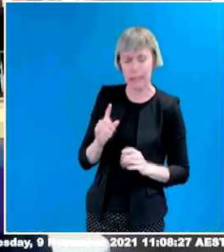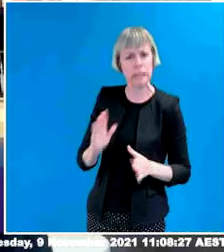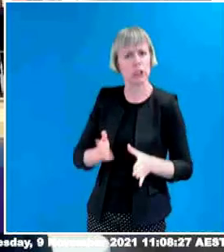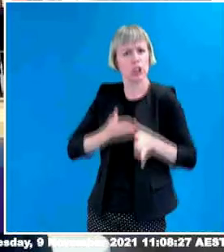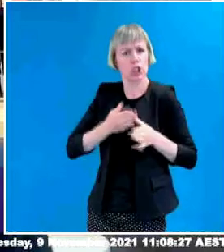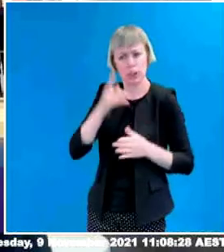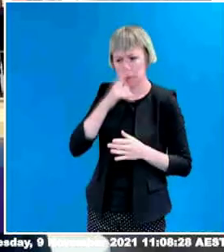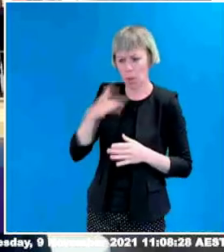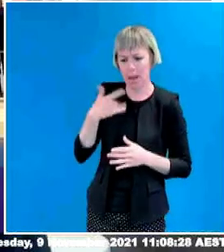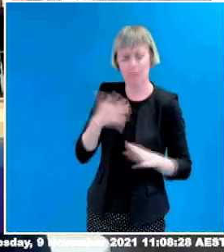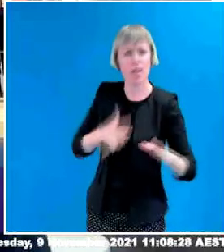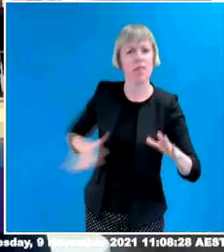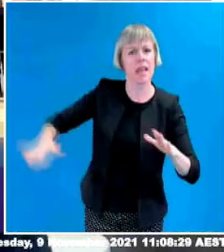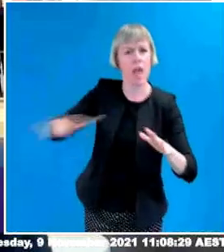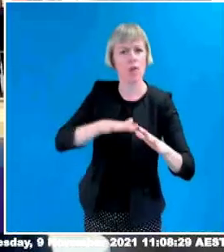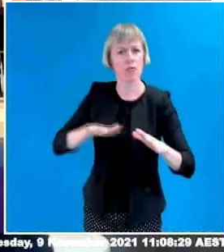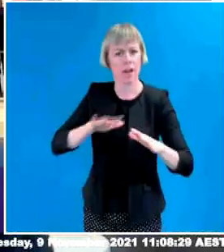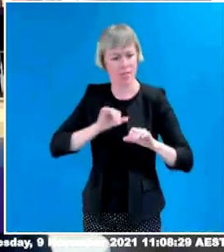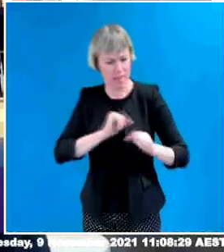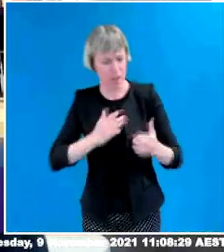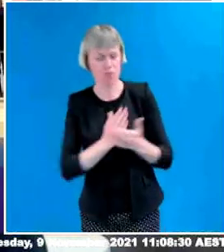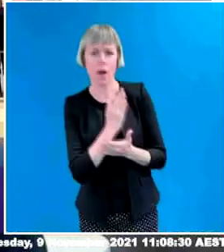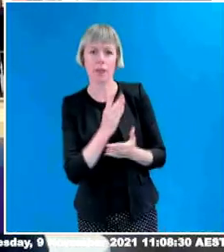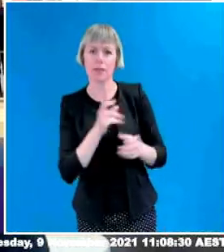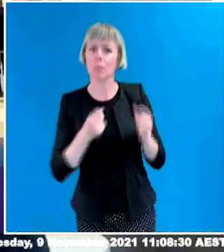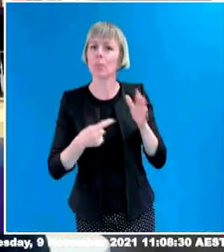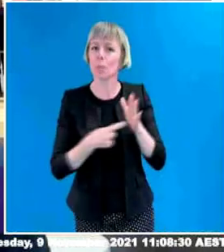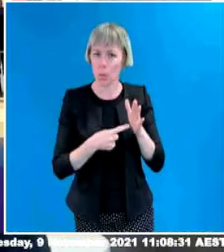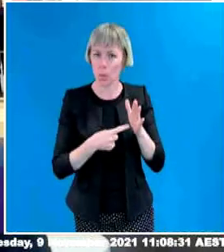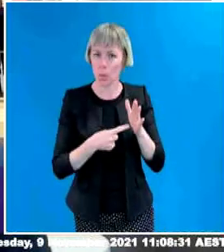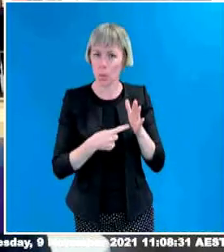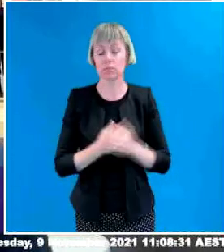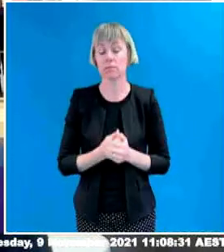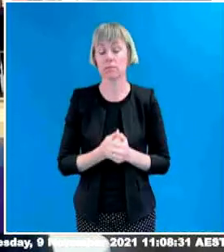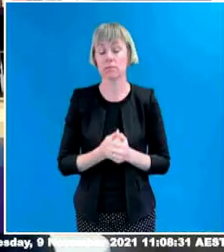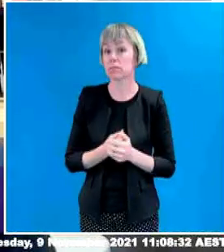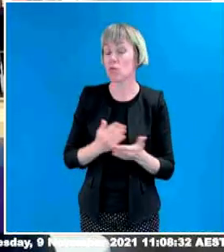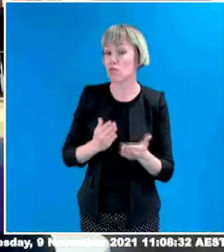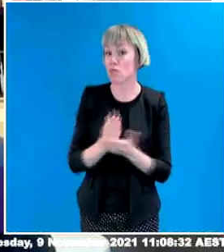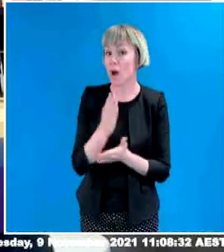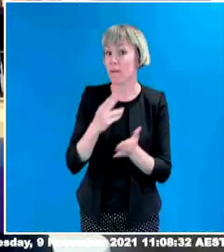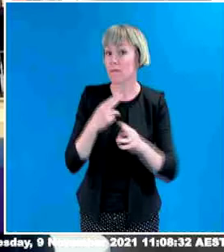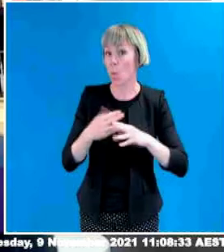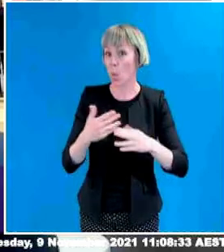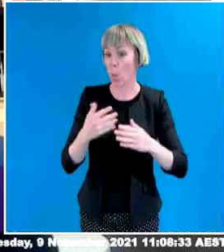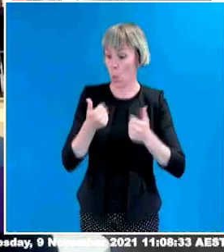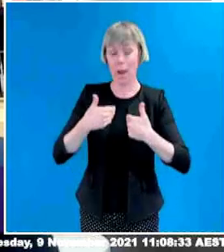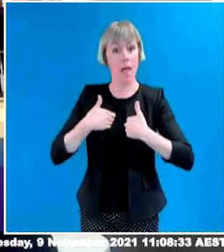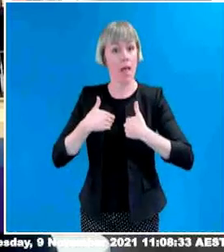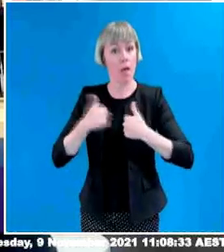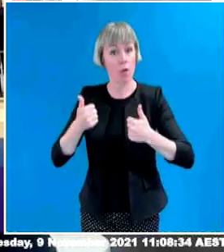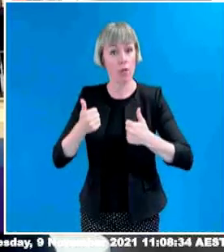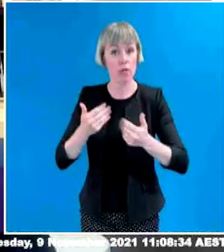It also might be clear that the right to health or the right to water would also